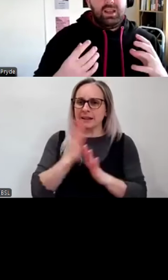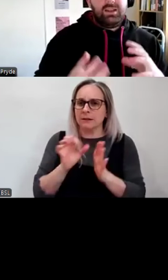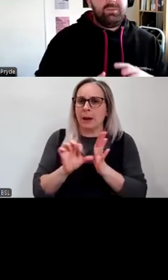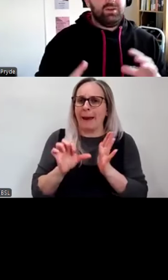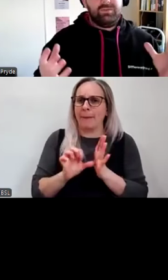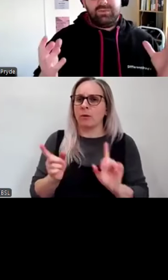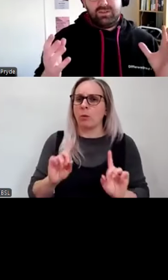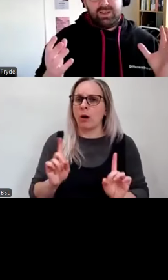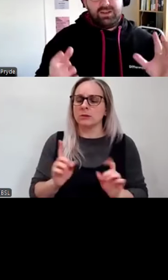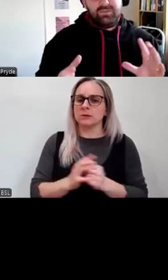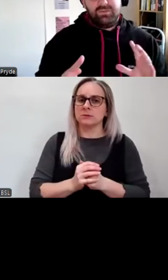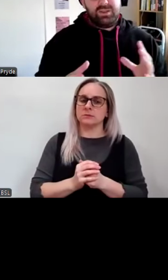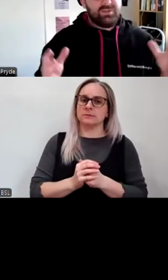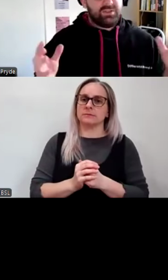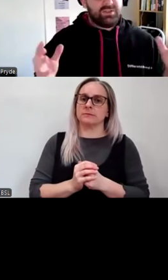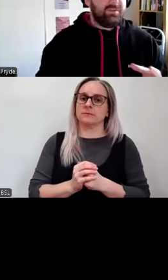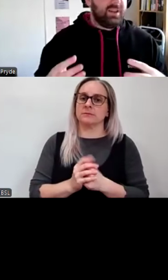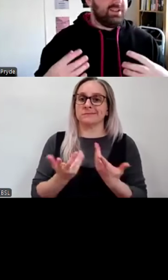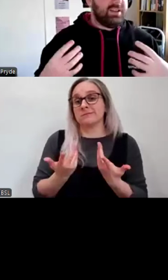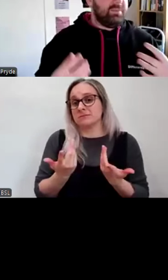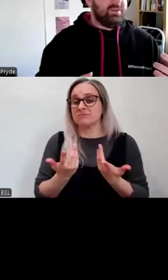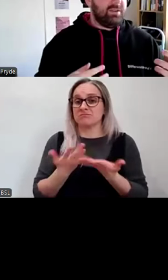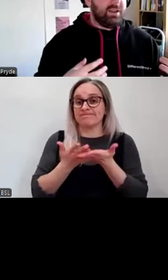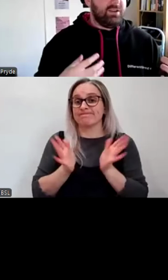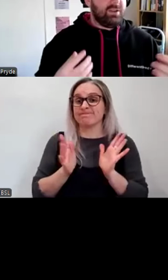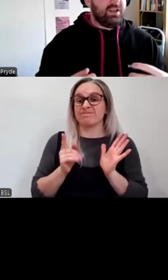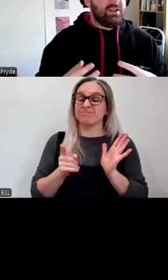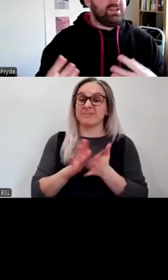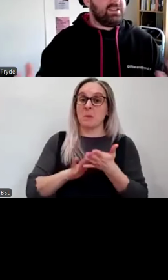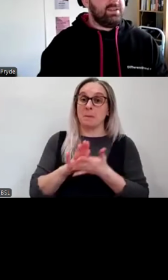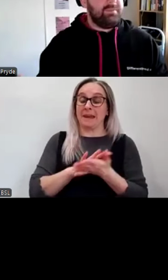A hidden impairment speaks for itself. It's an impairment that you can't easily see.